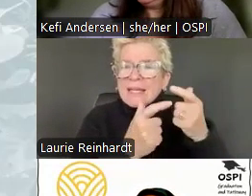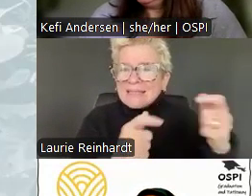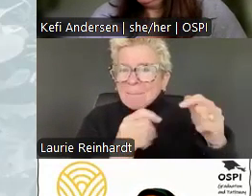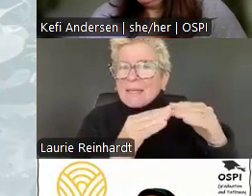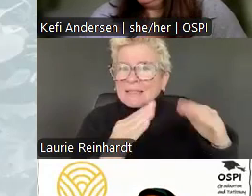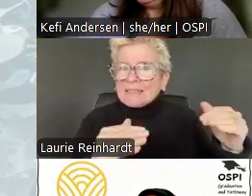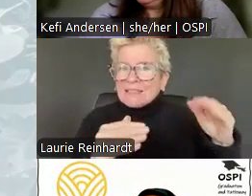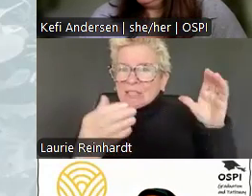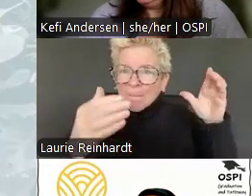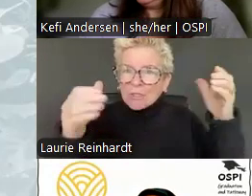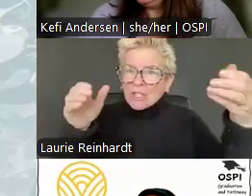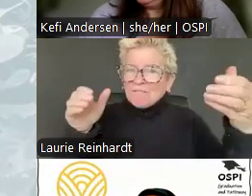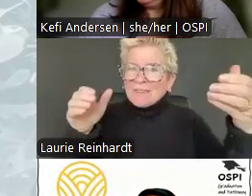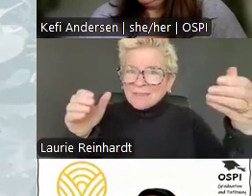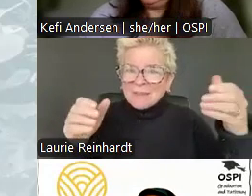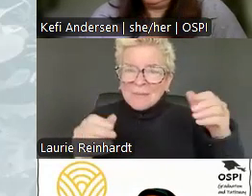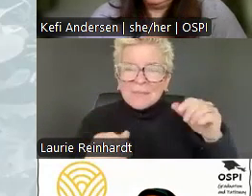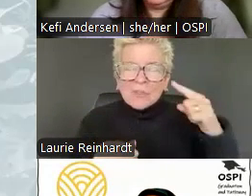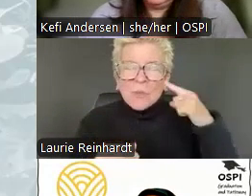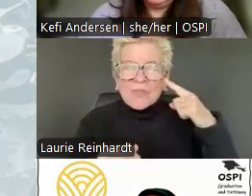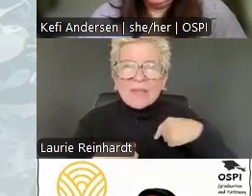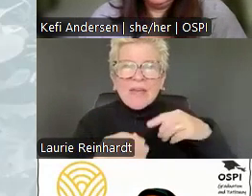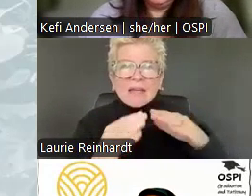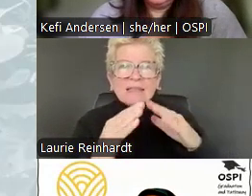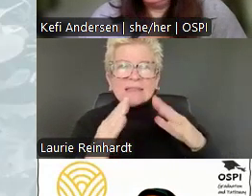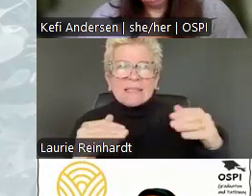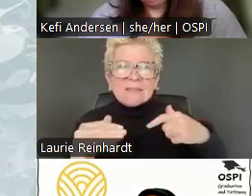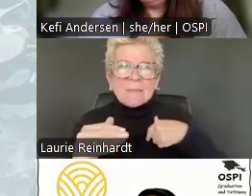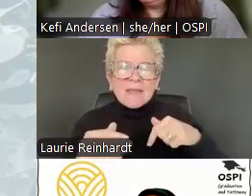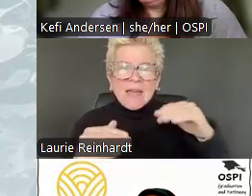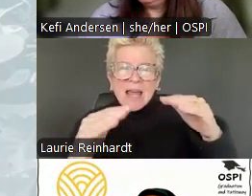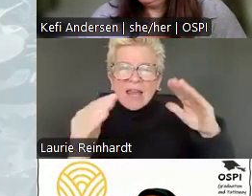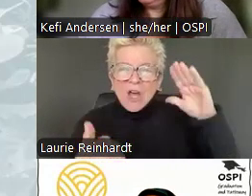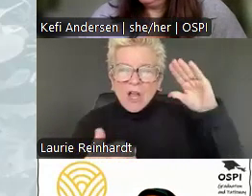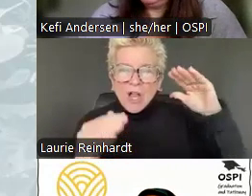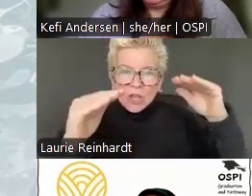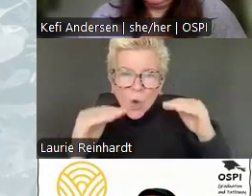shifting from A system that routinely sort of Lowered Expectations and waved things